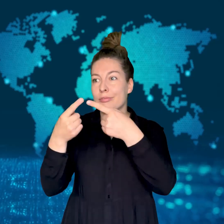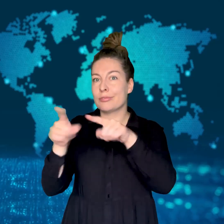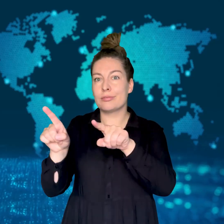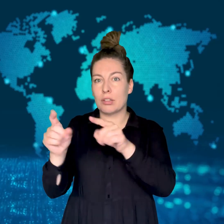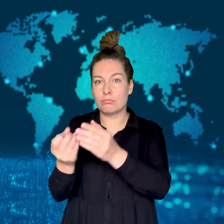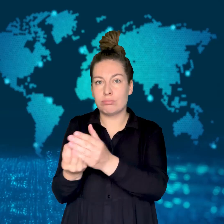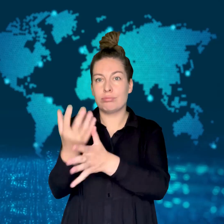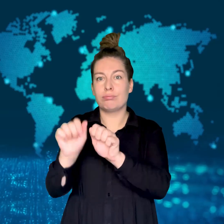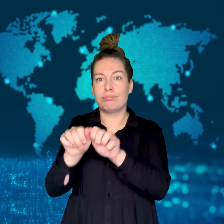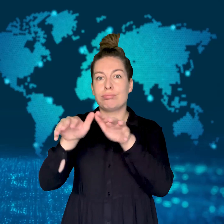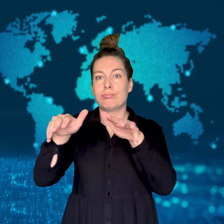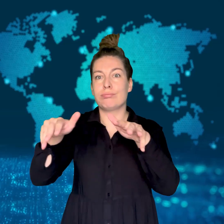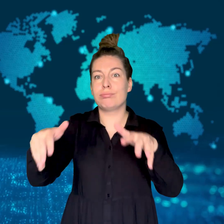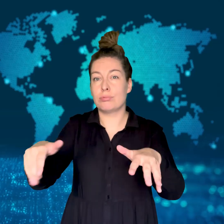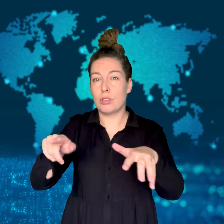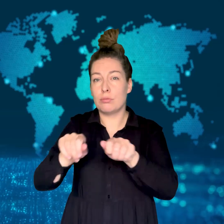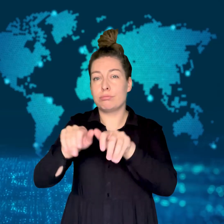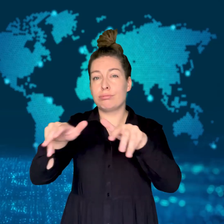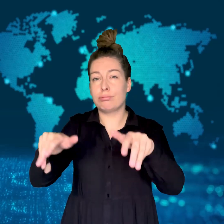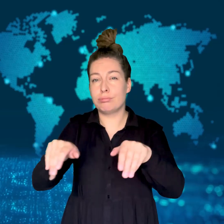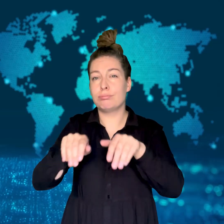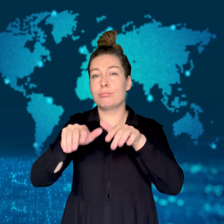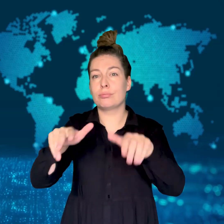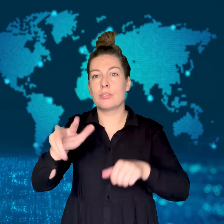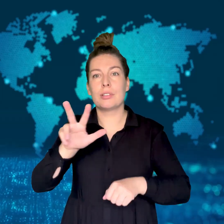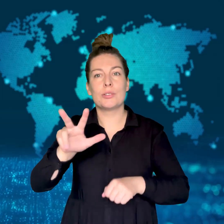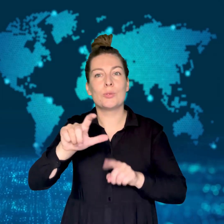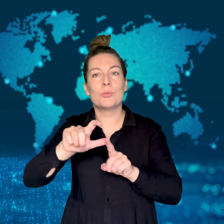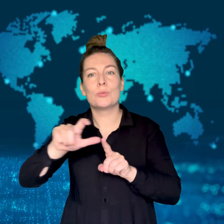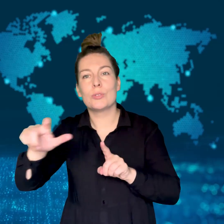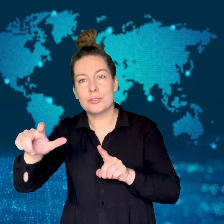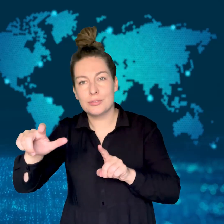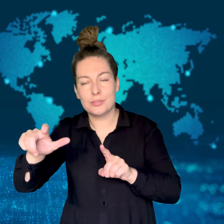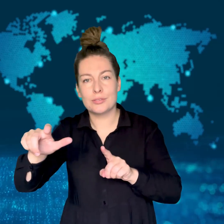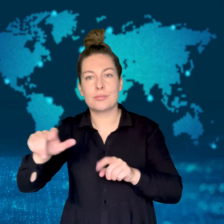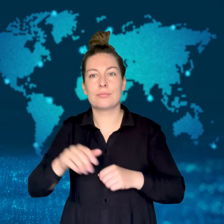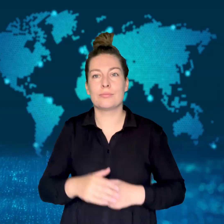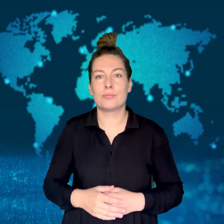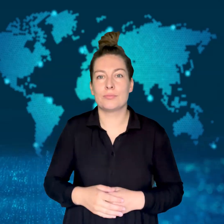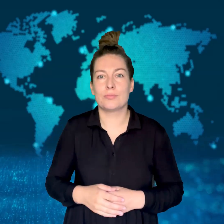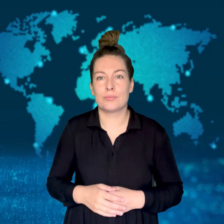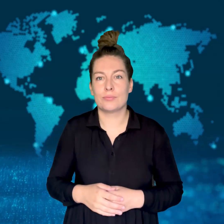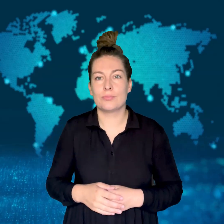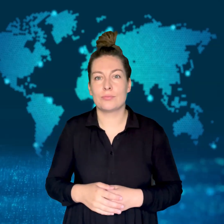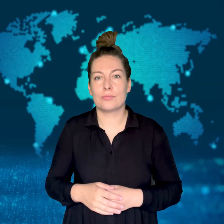Volcanic activity in the area has been inactive for around 80 years,